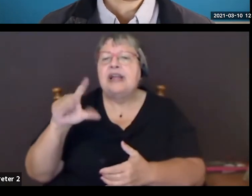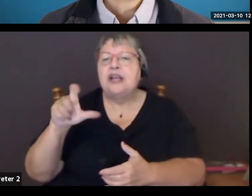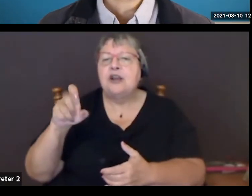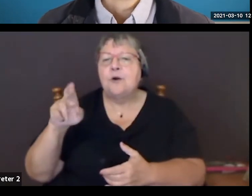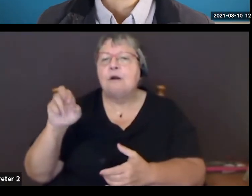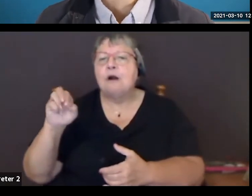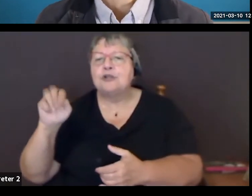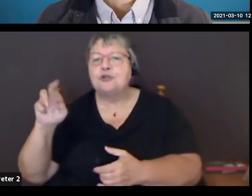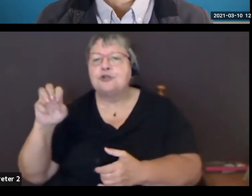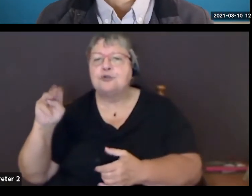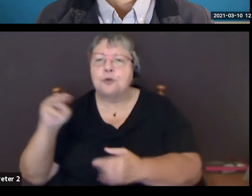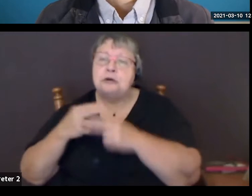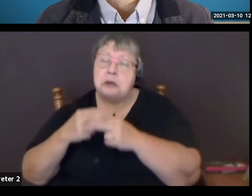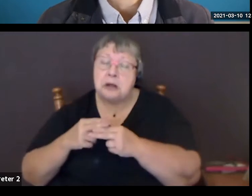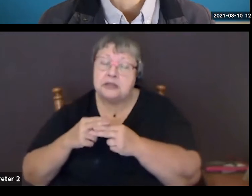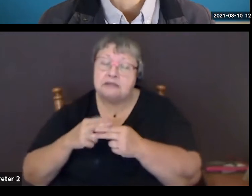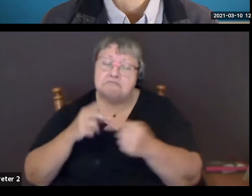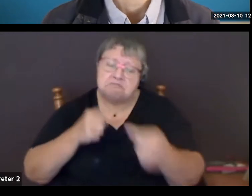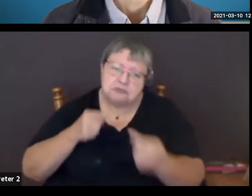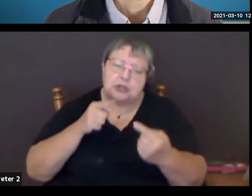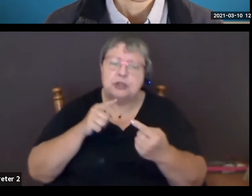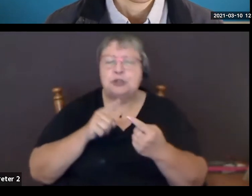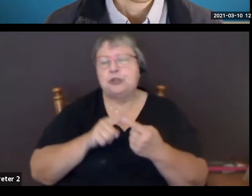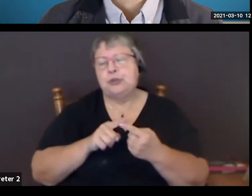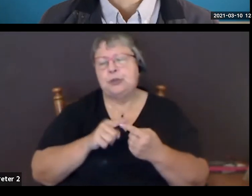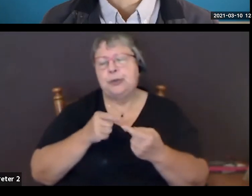Let's start here, what does it mean to govern.